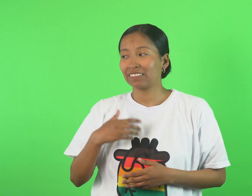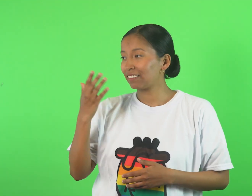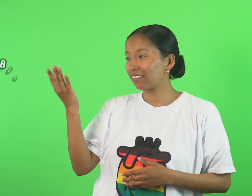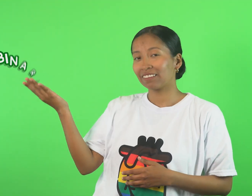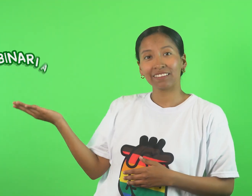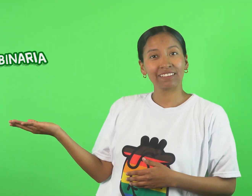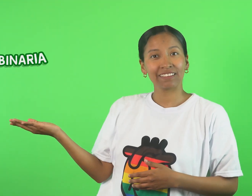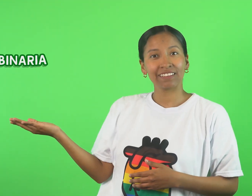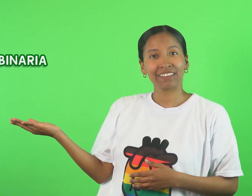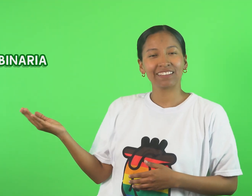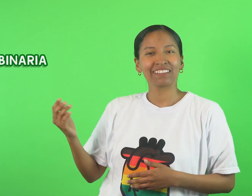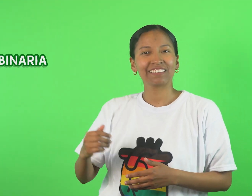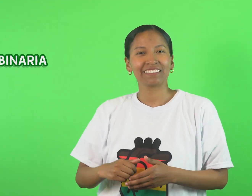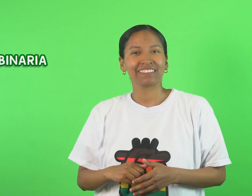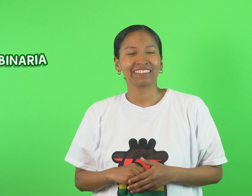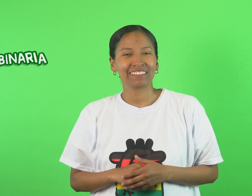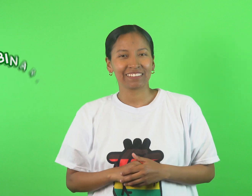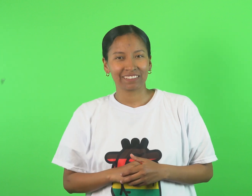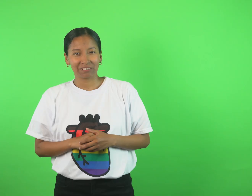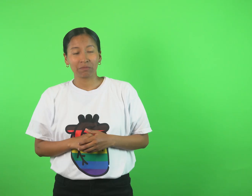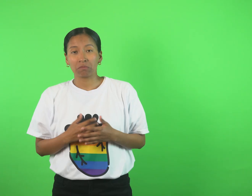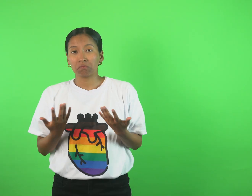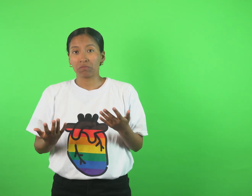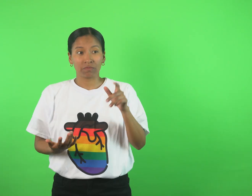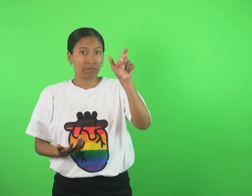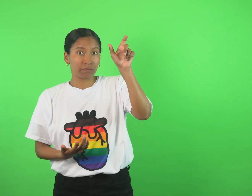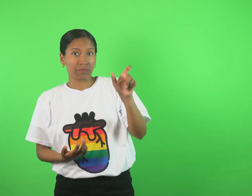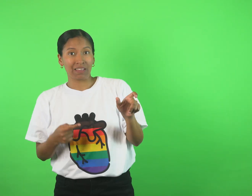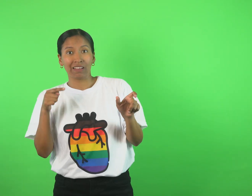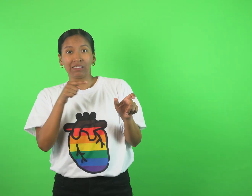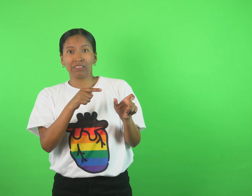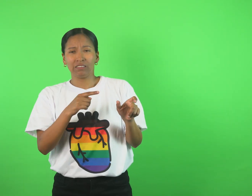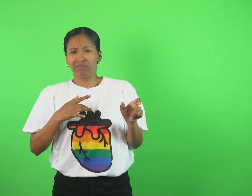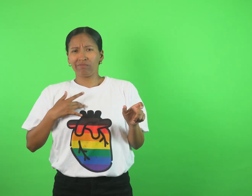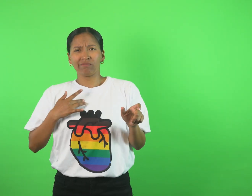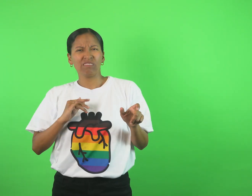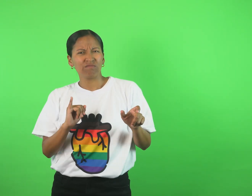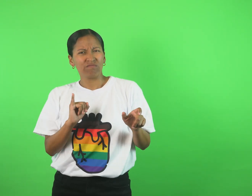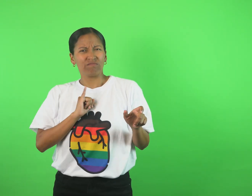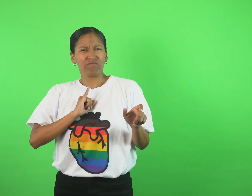Non-binary: when the person does not identify